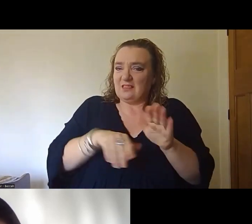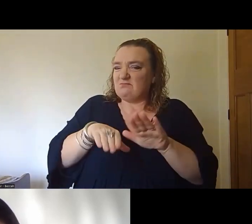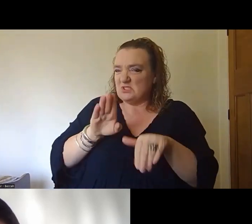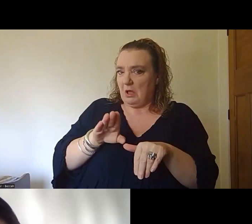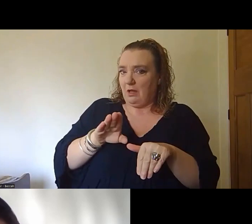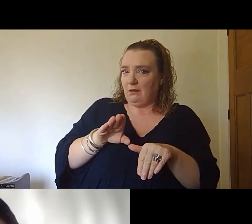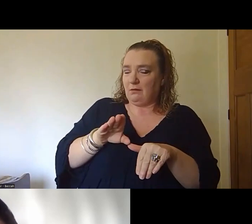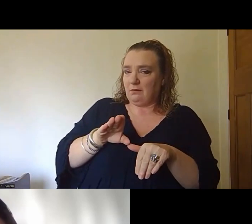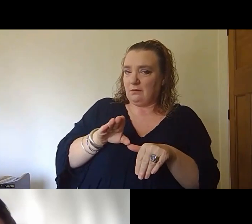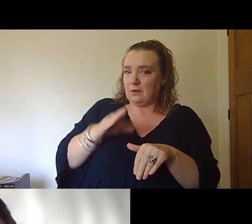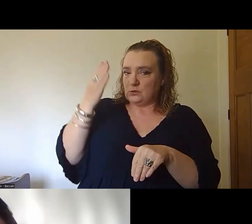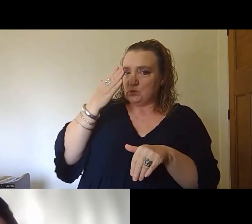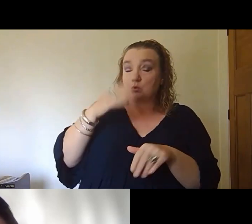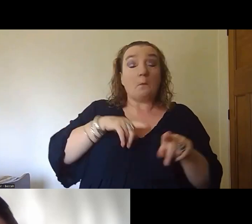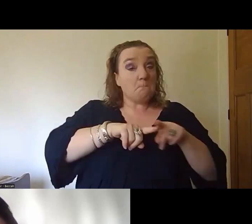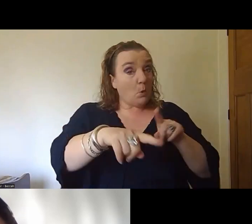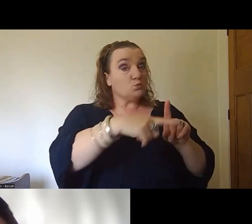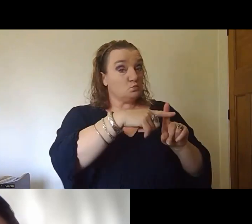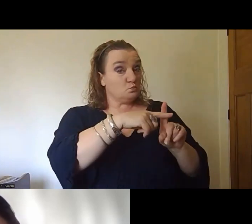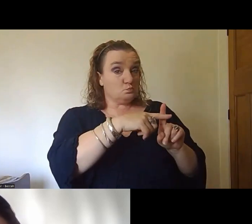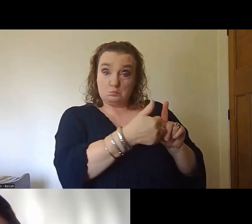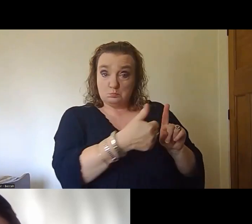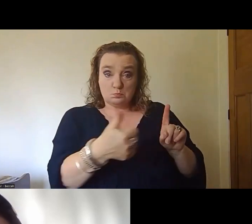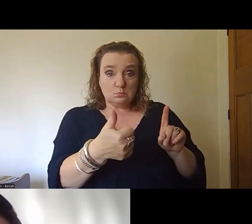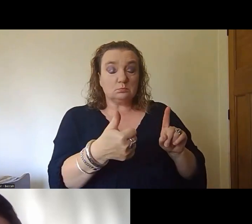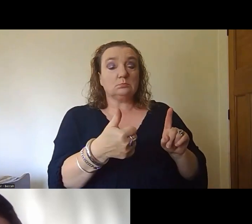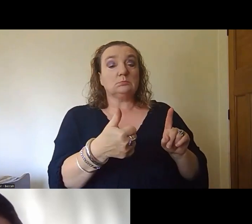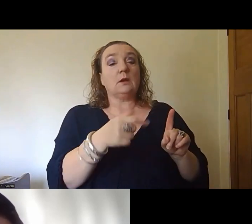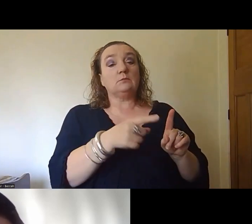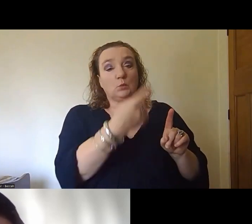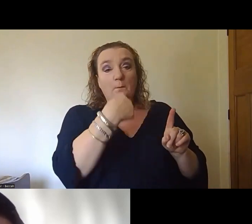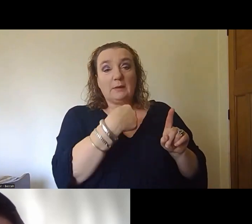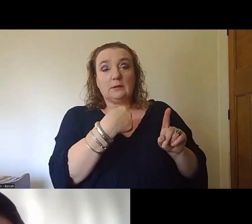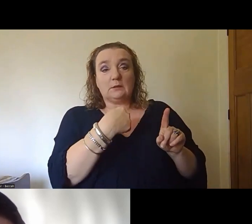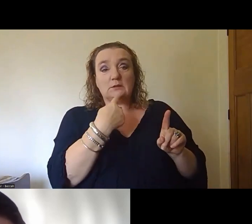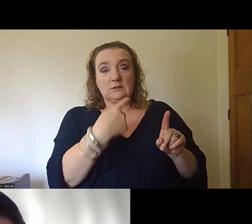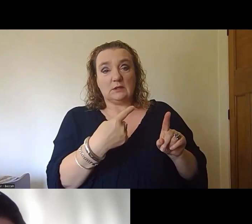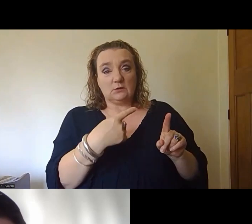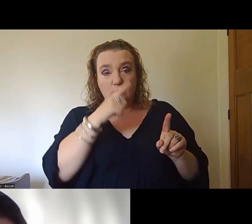a really positive experience and from what you've said, the fact that you could participate at camp,